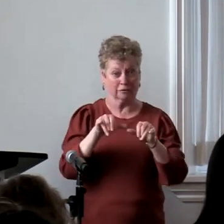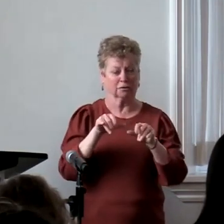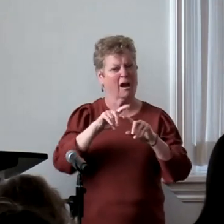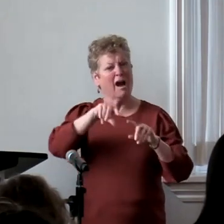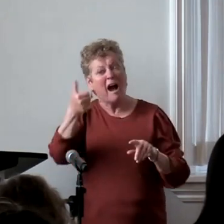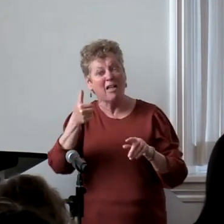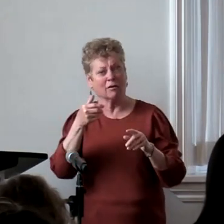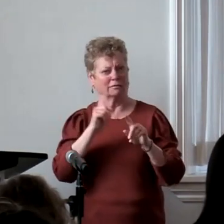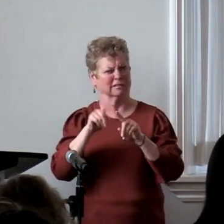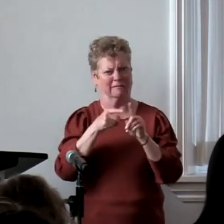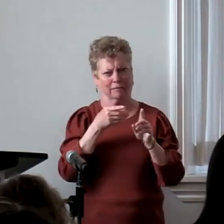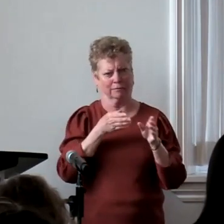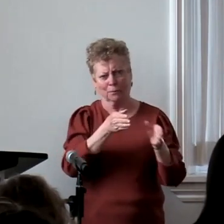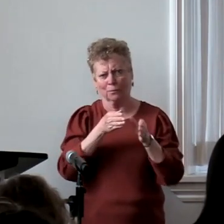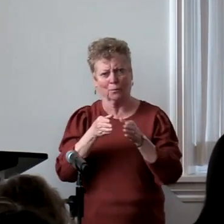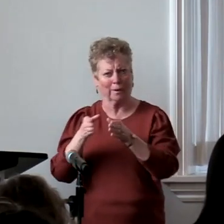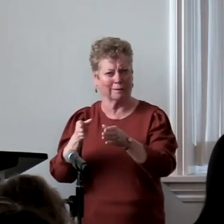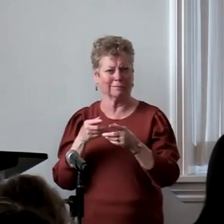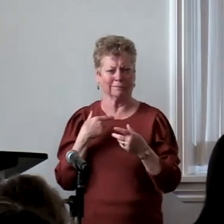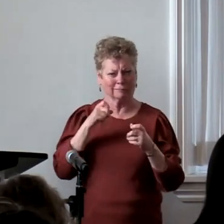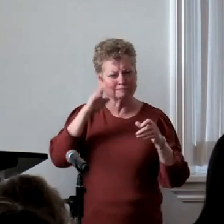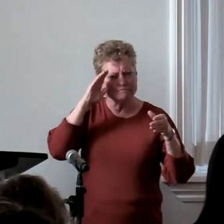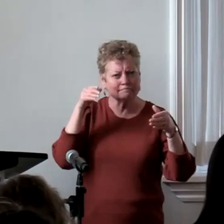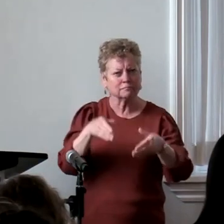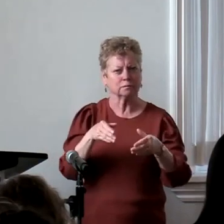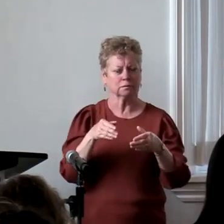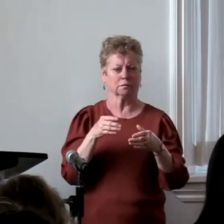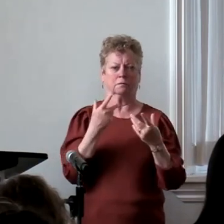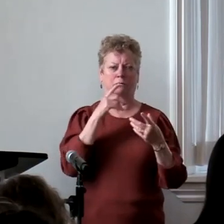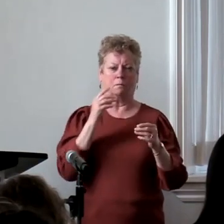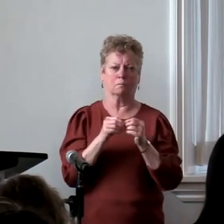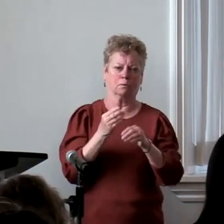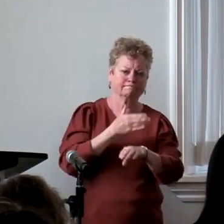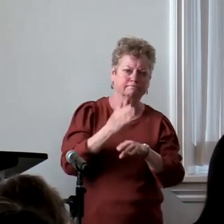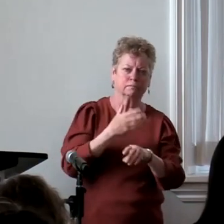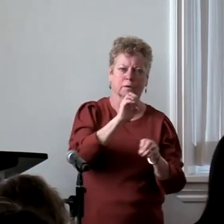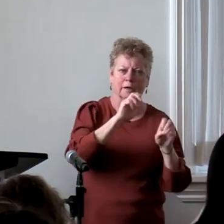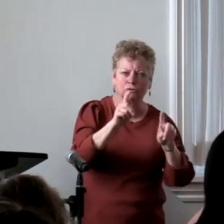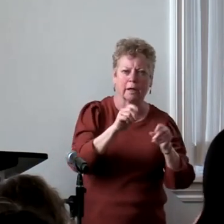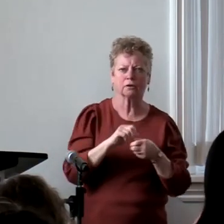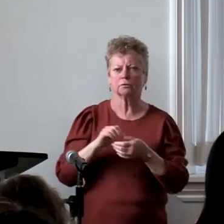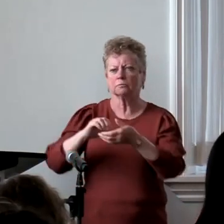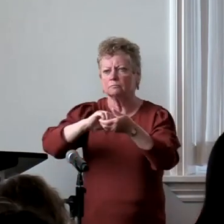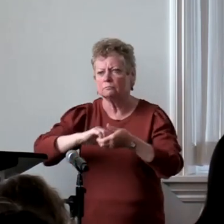This year, our focus and attention is on expanding our education, our partnerships, and our awareness campaign.